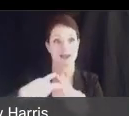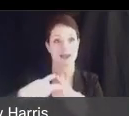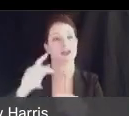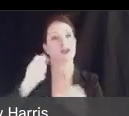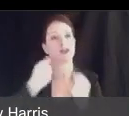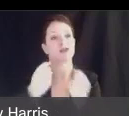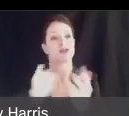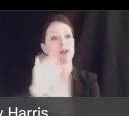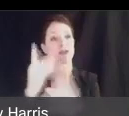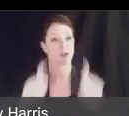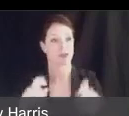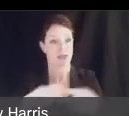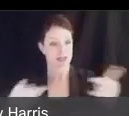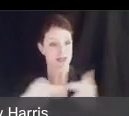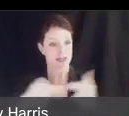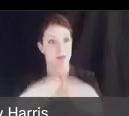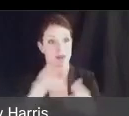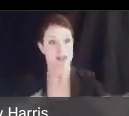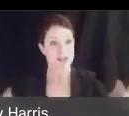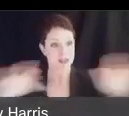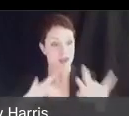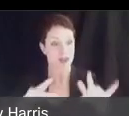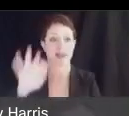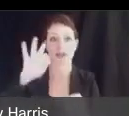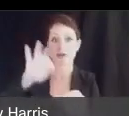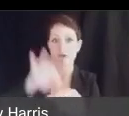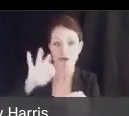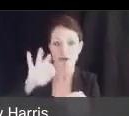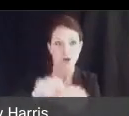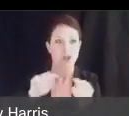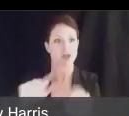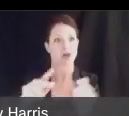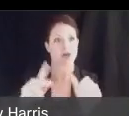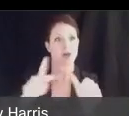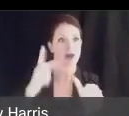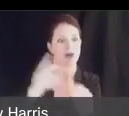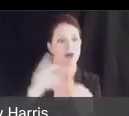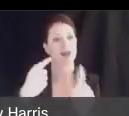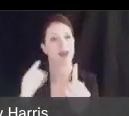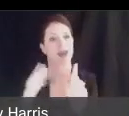by providing space and voting locations during the primary and general elections,